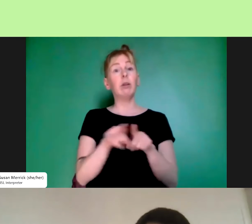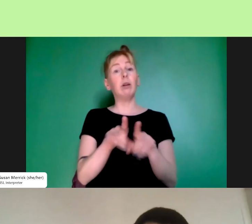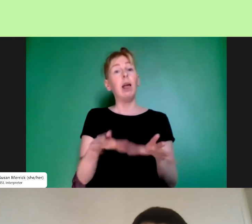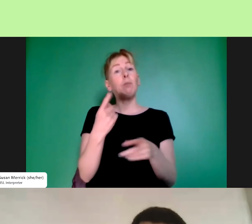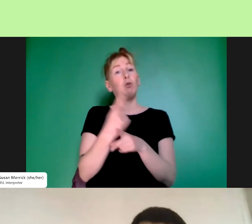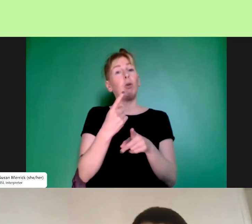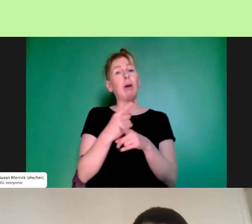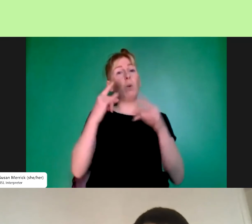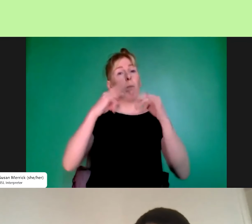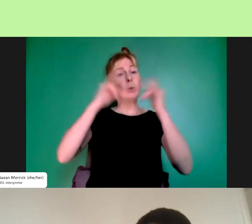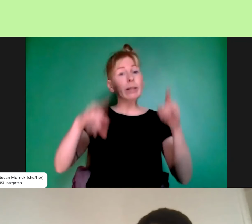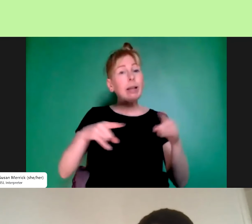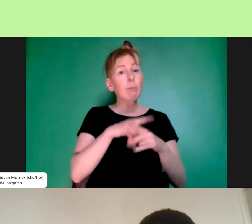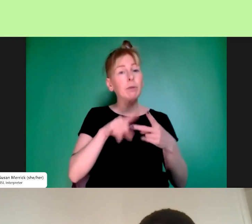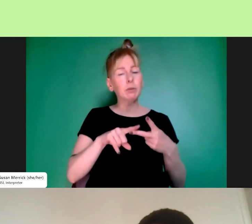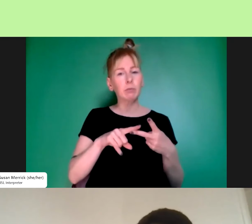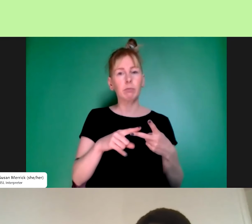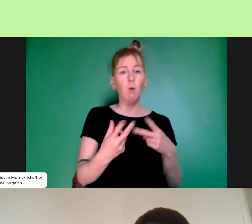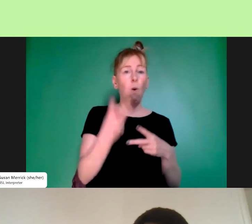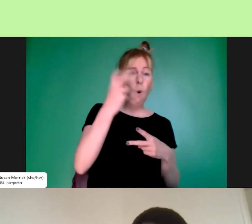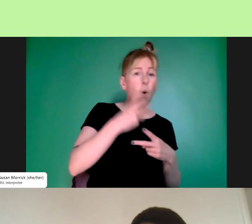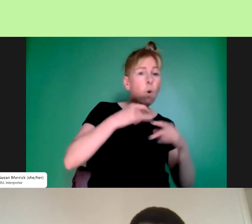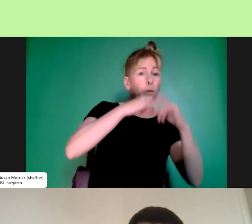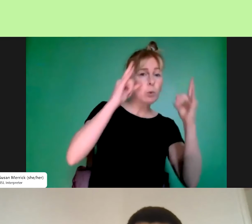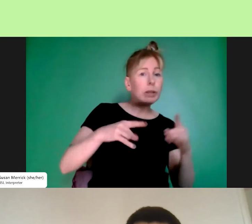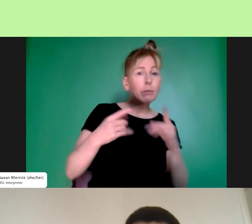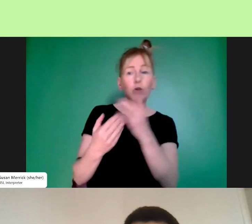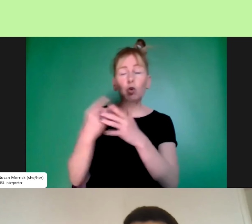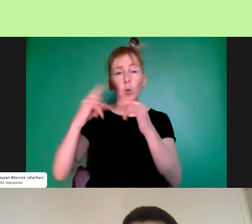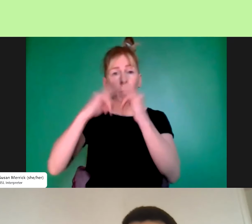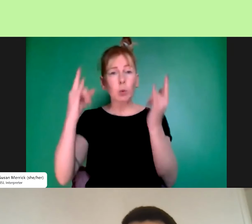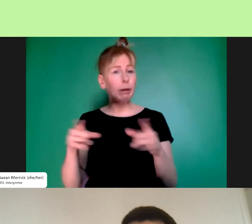talking about new museums that emerge, because they function within that same order